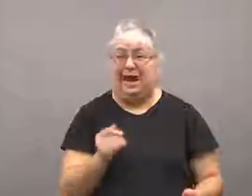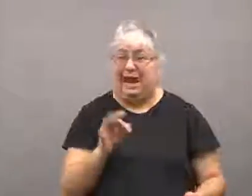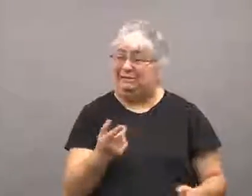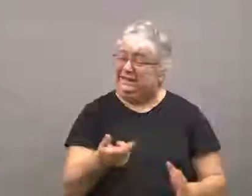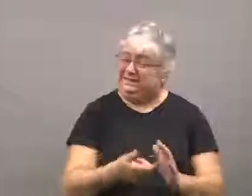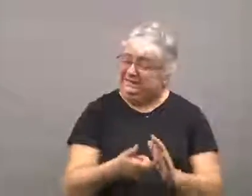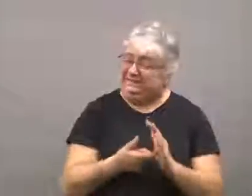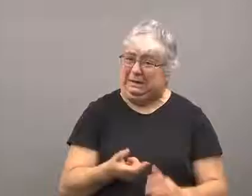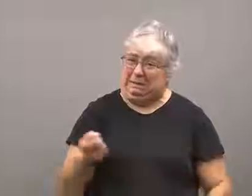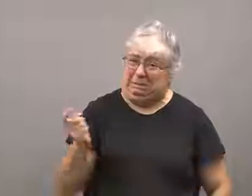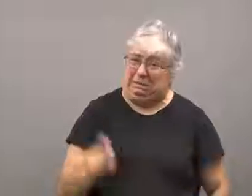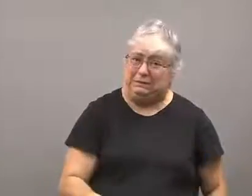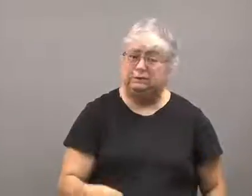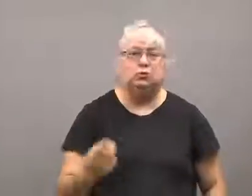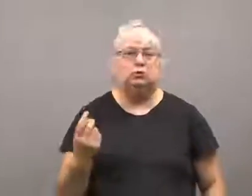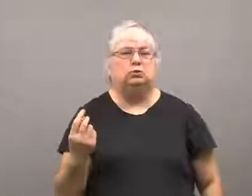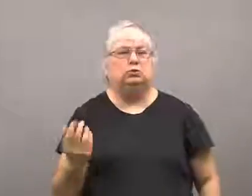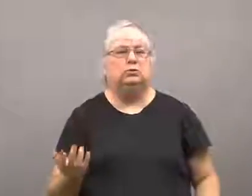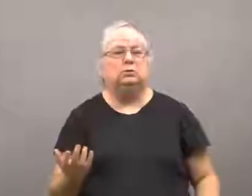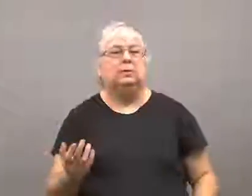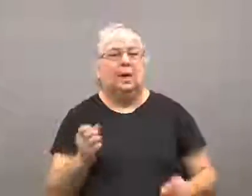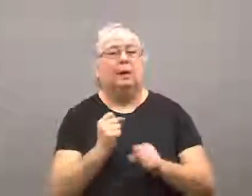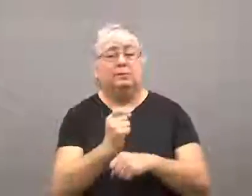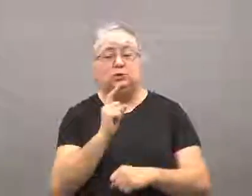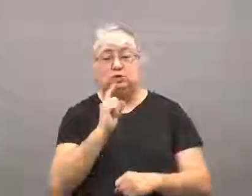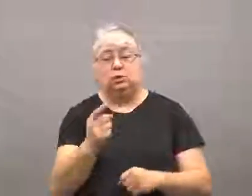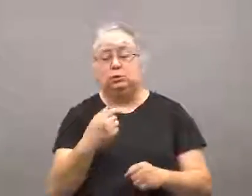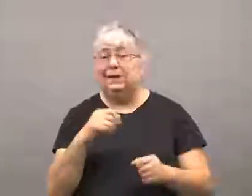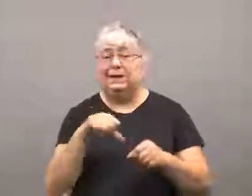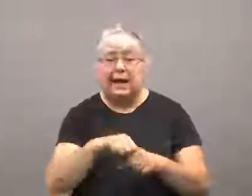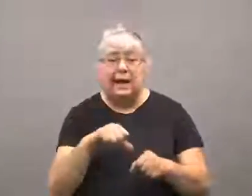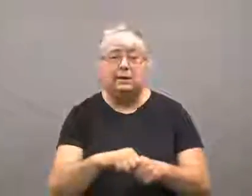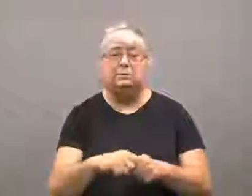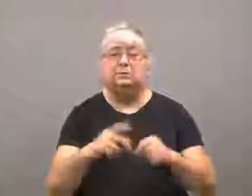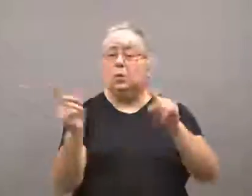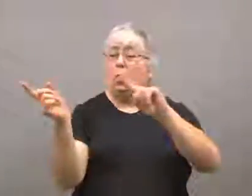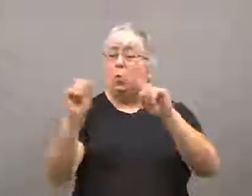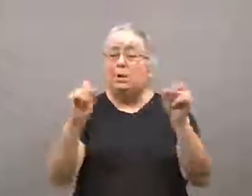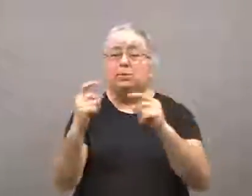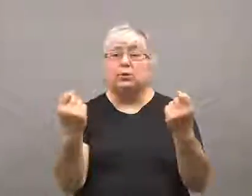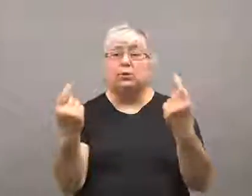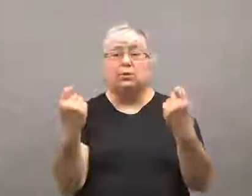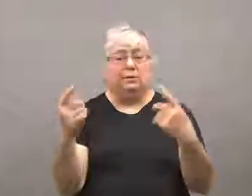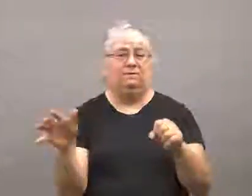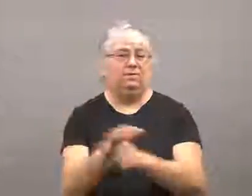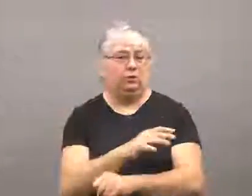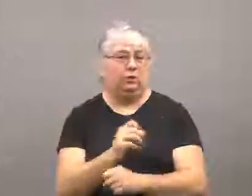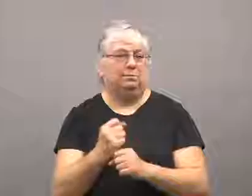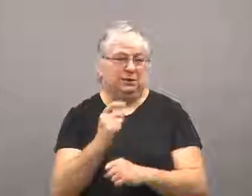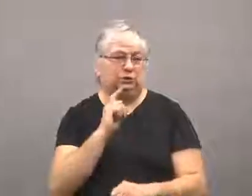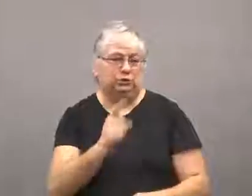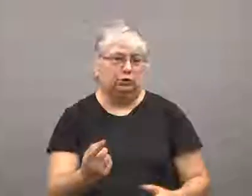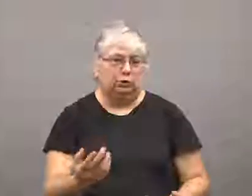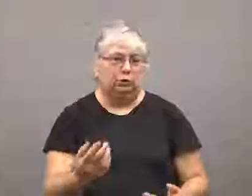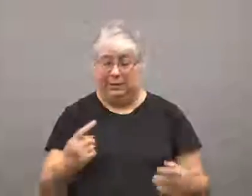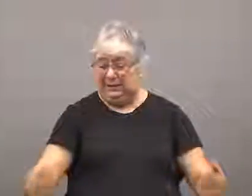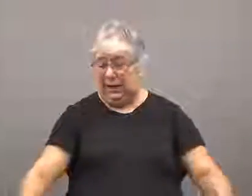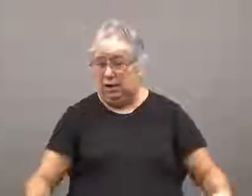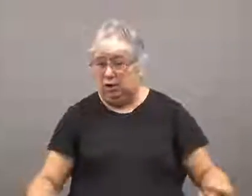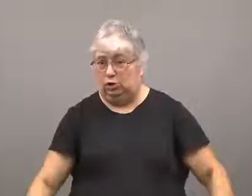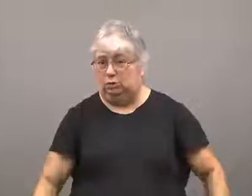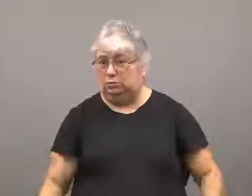If you must, make sure you have a full tank of gas and wiper fluid.